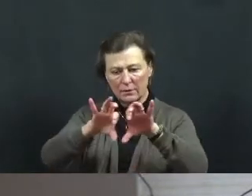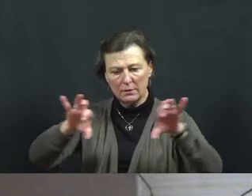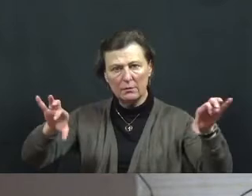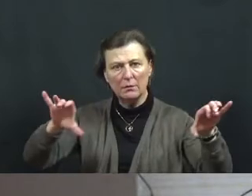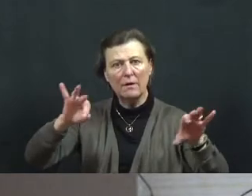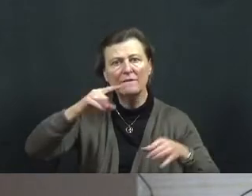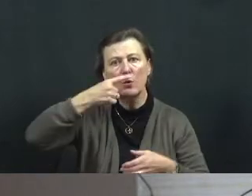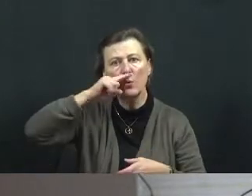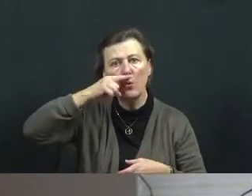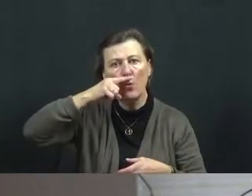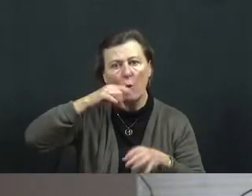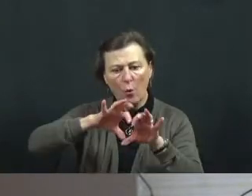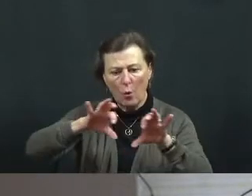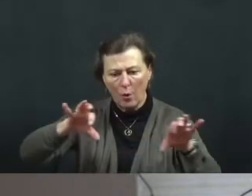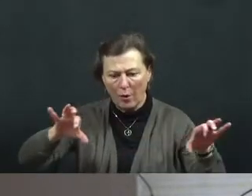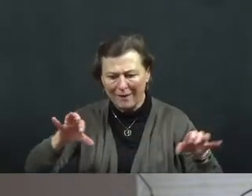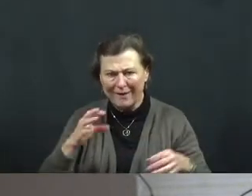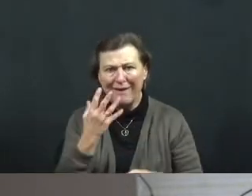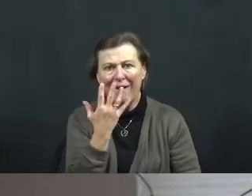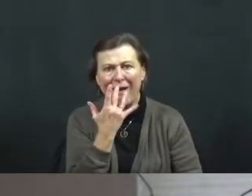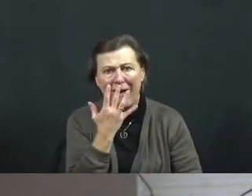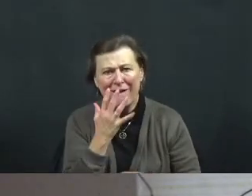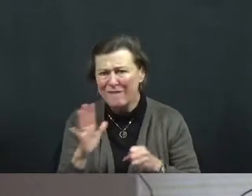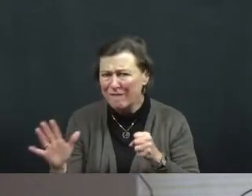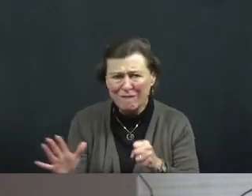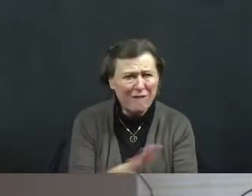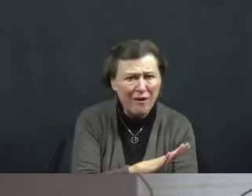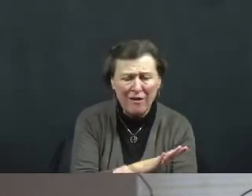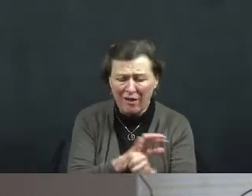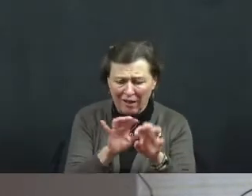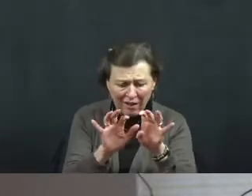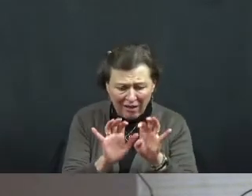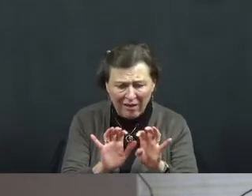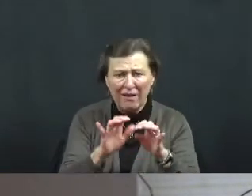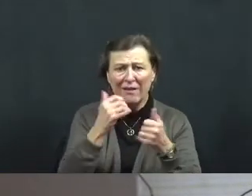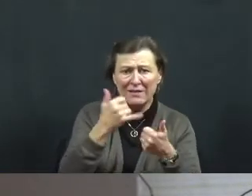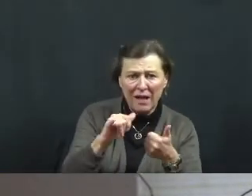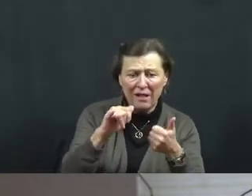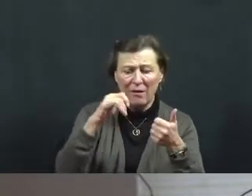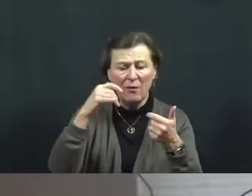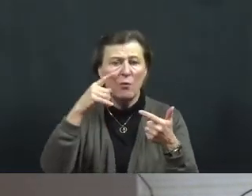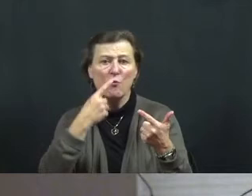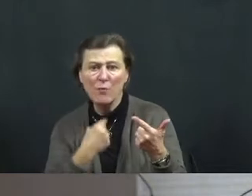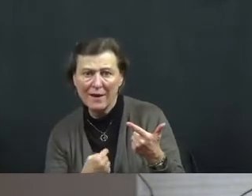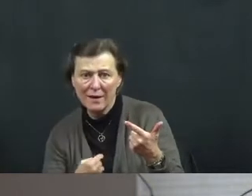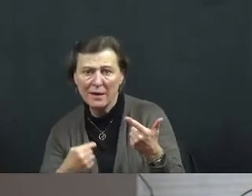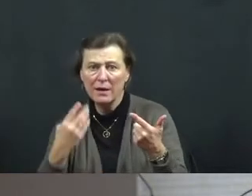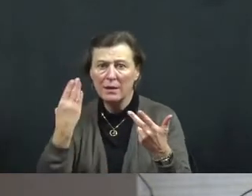The kernels were so colorful, with different shades of yellow and red and blue.